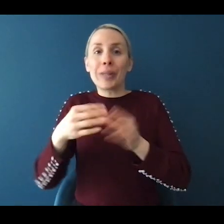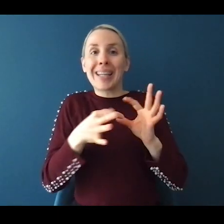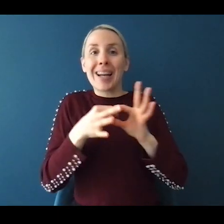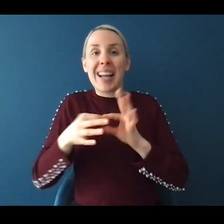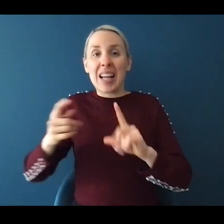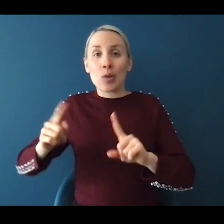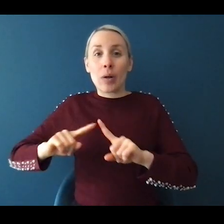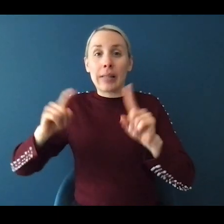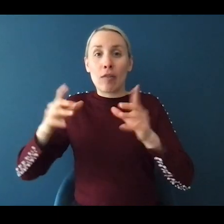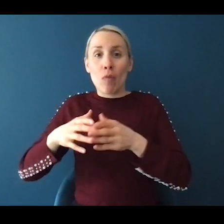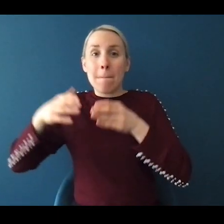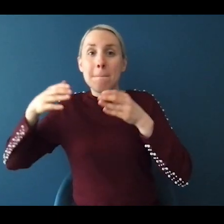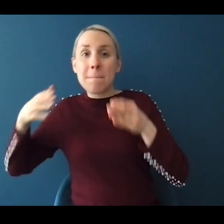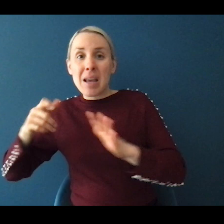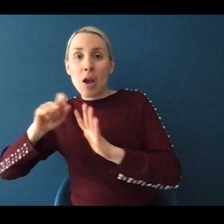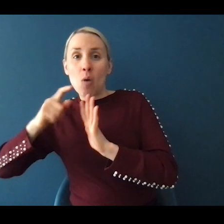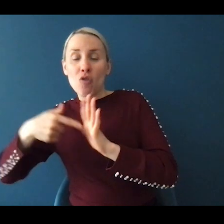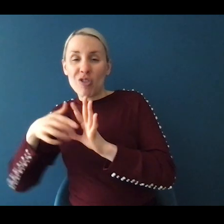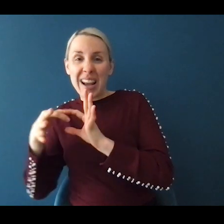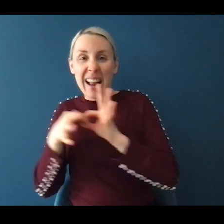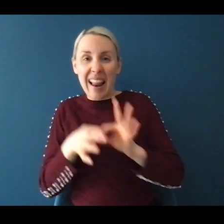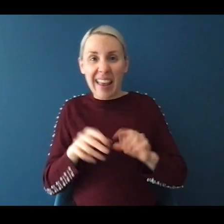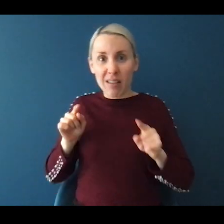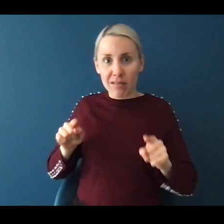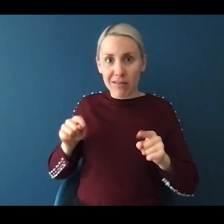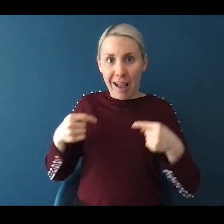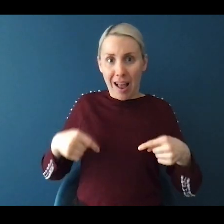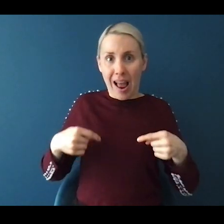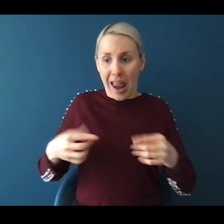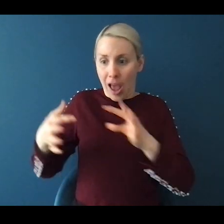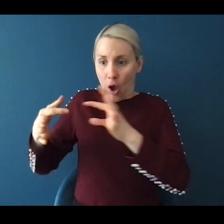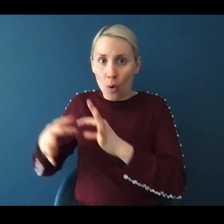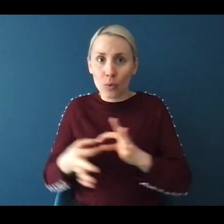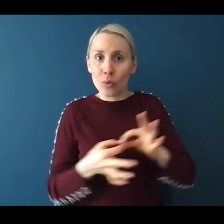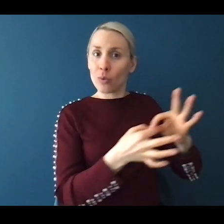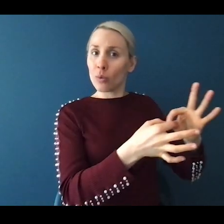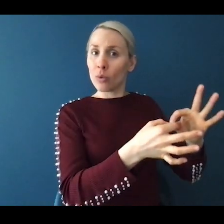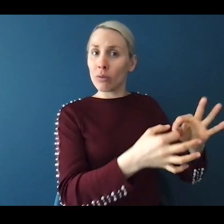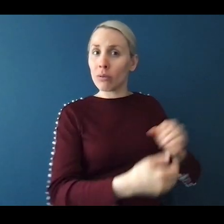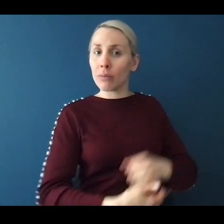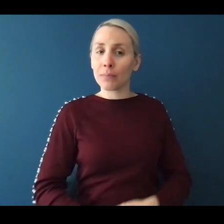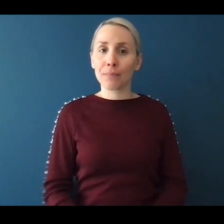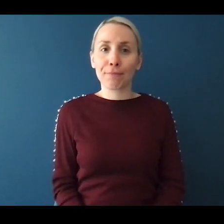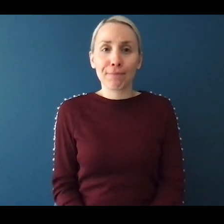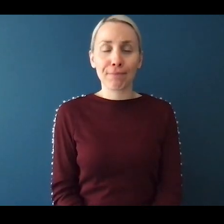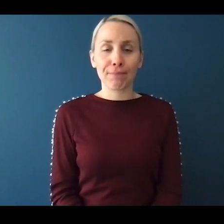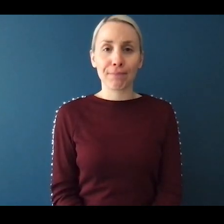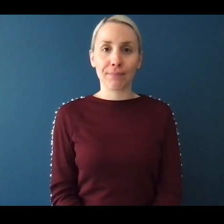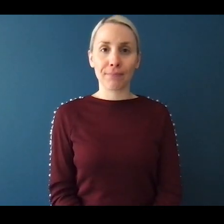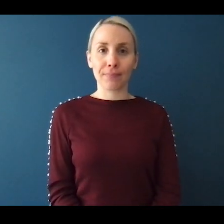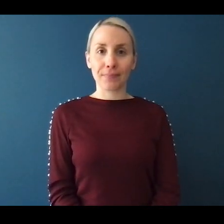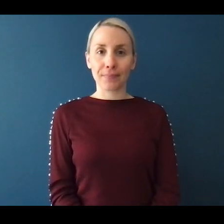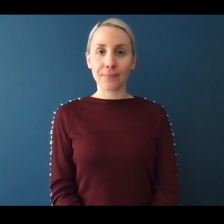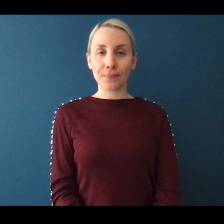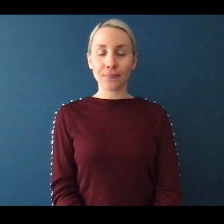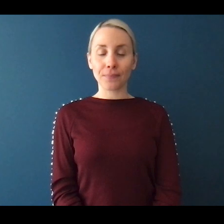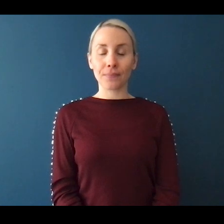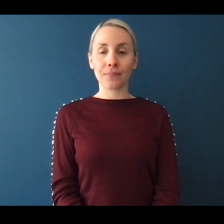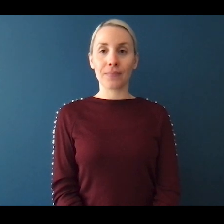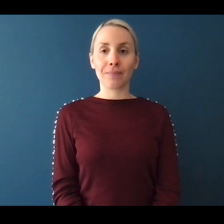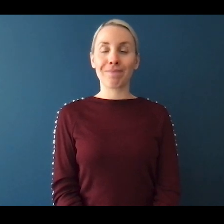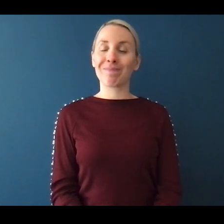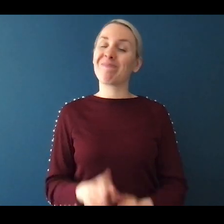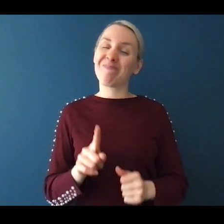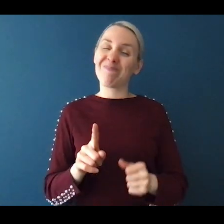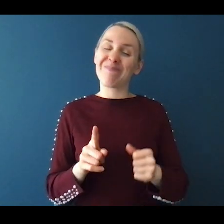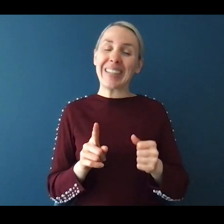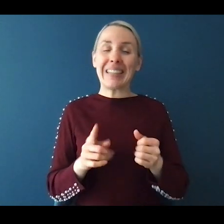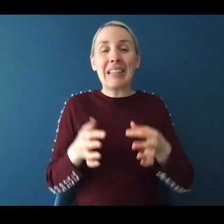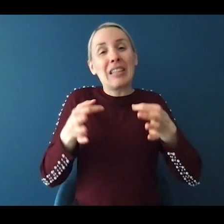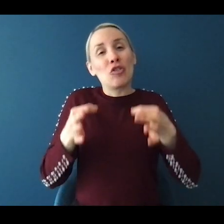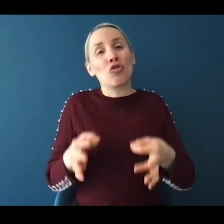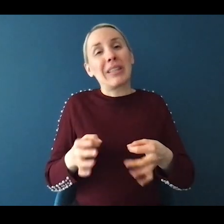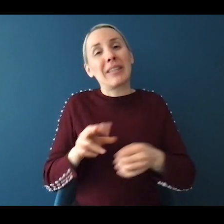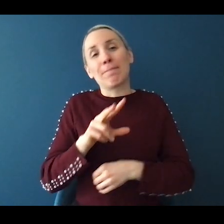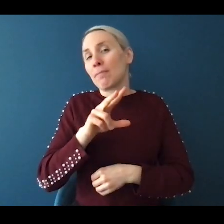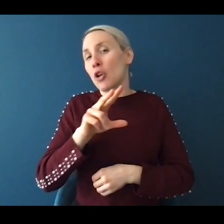um nowadays when people turn to us by email and it's strictly we say no you have to start